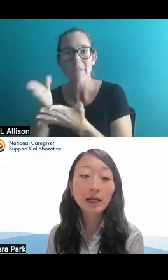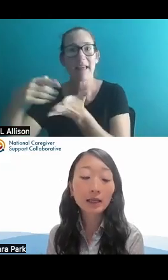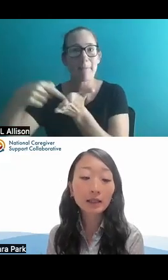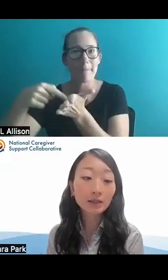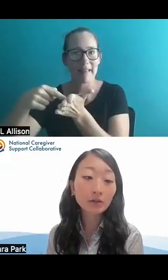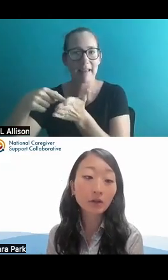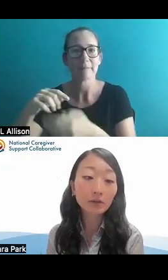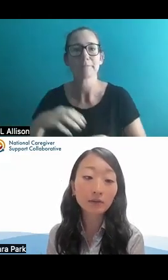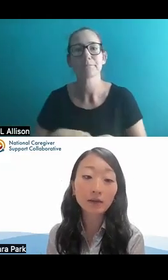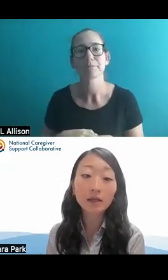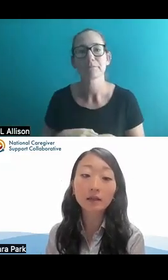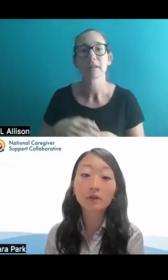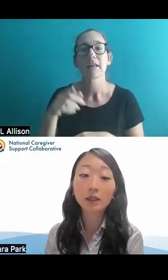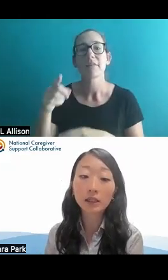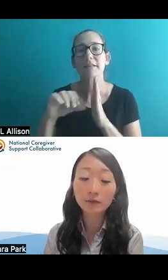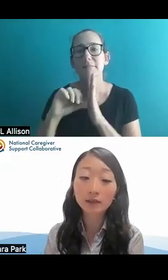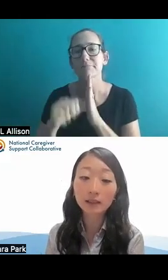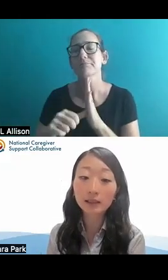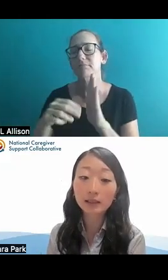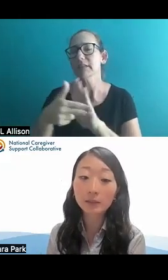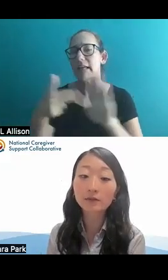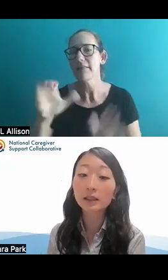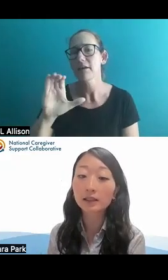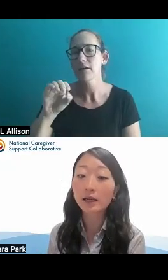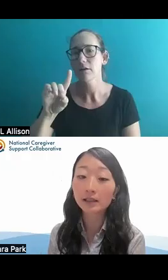highlights the new codes around caregiver training services that CMS released last